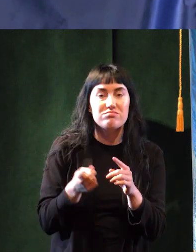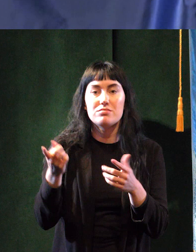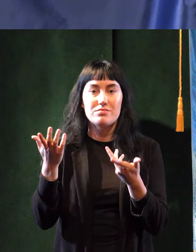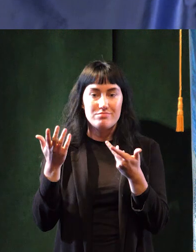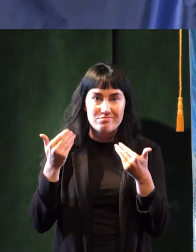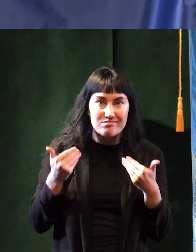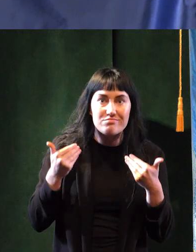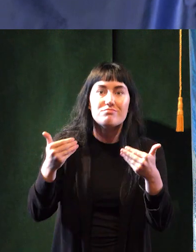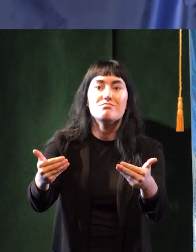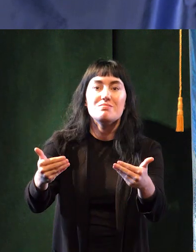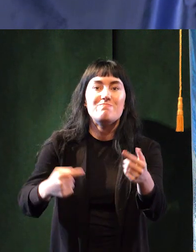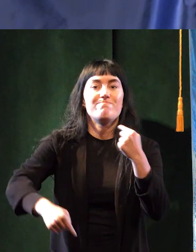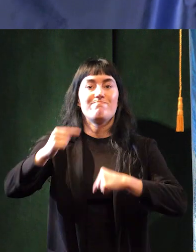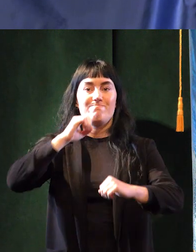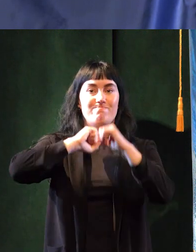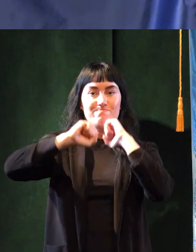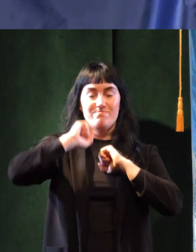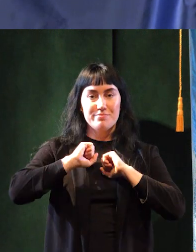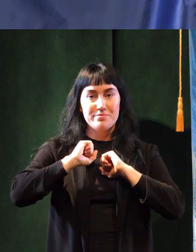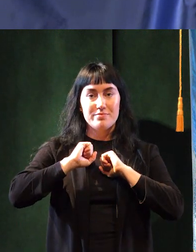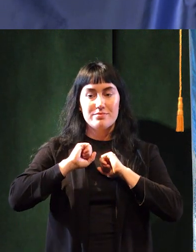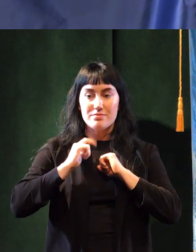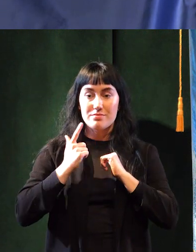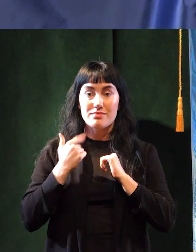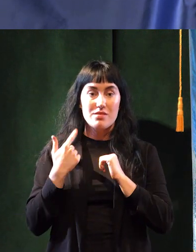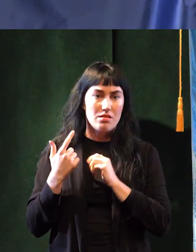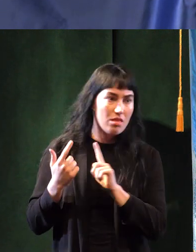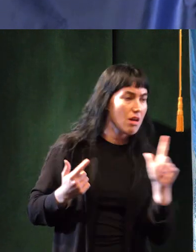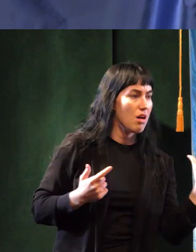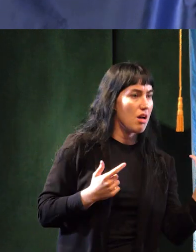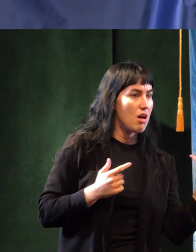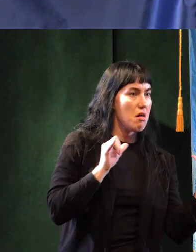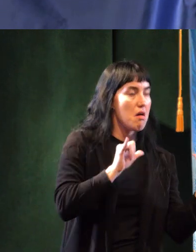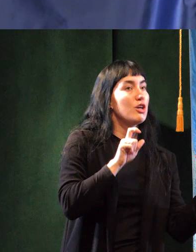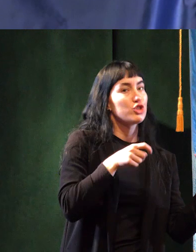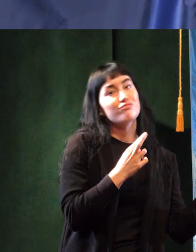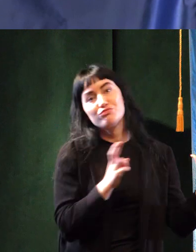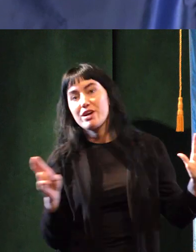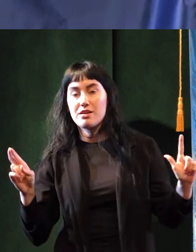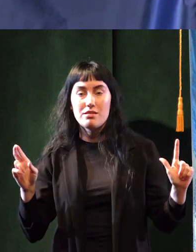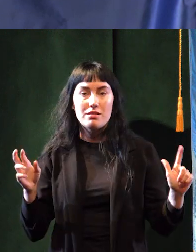ups and downs moving forward and getting knocked back going left only to learn